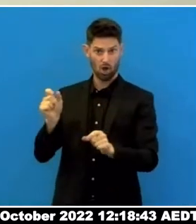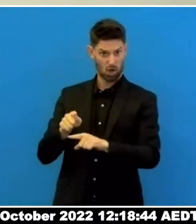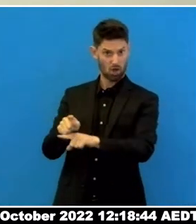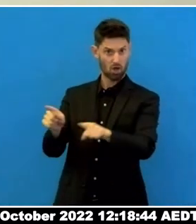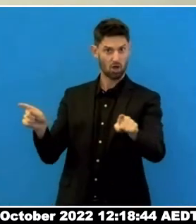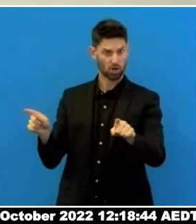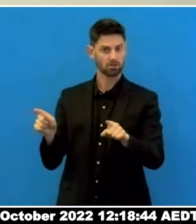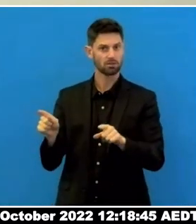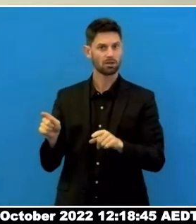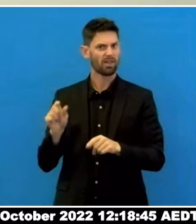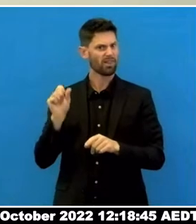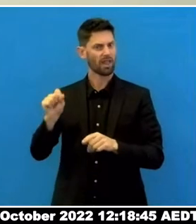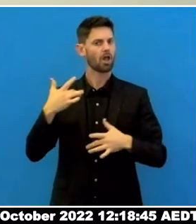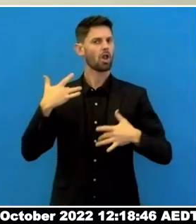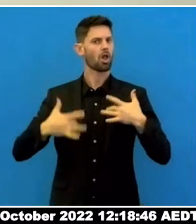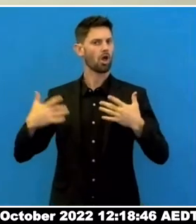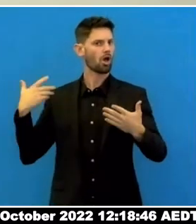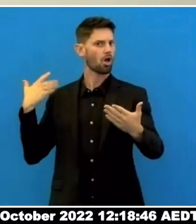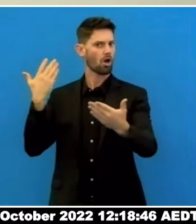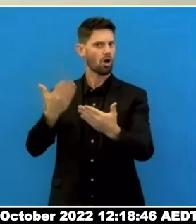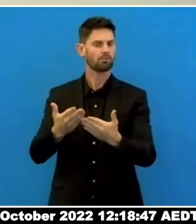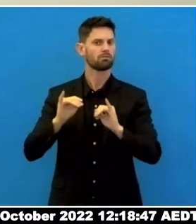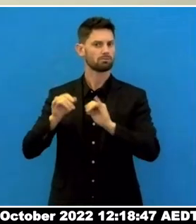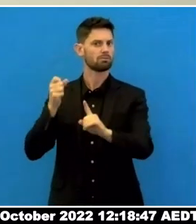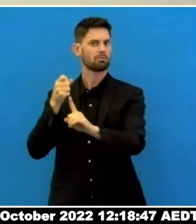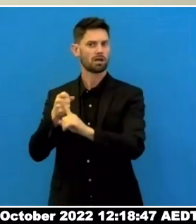the pre arrival experiences really are characterised by exposure